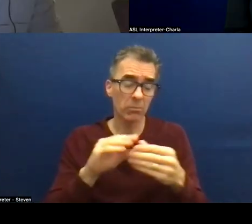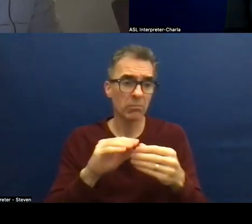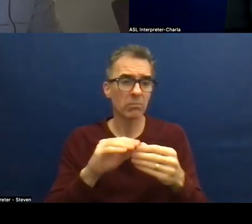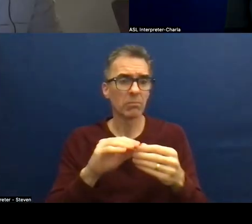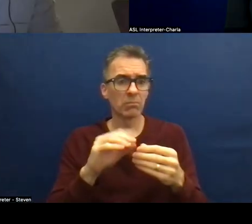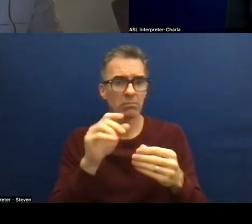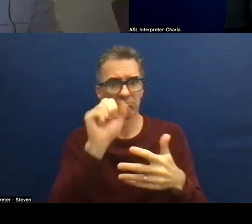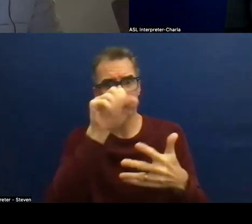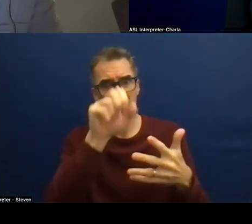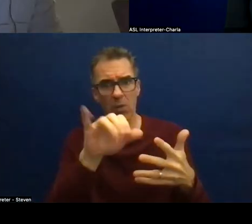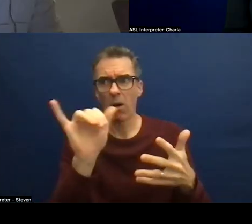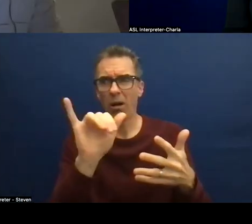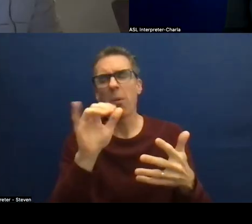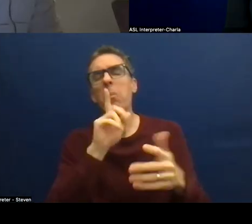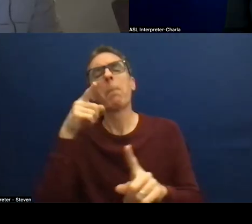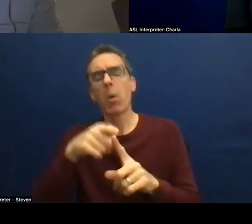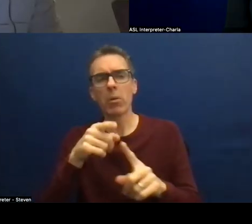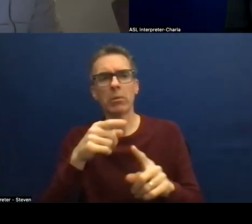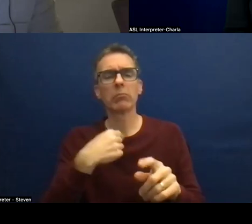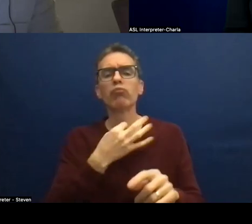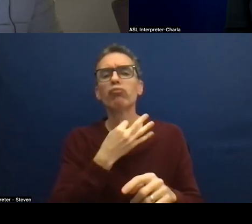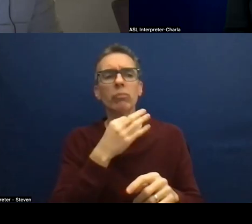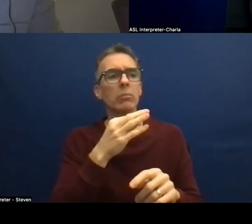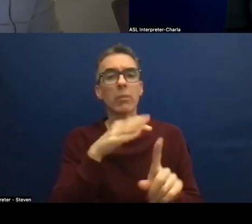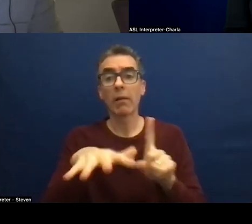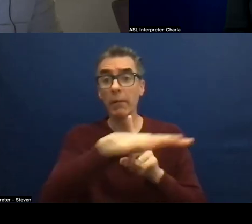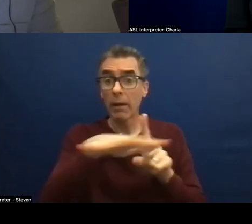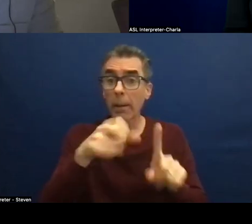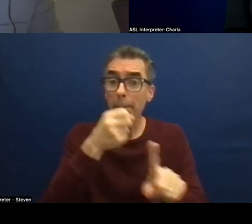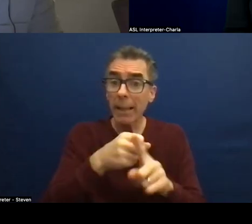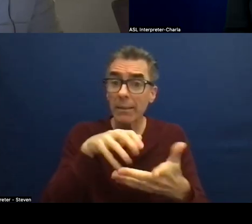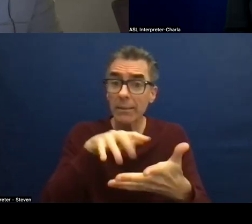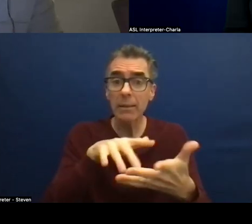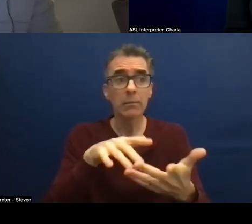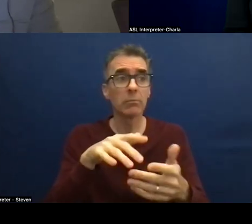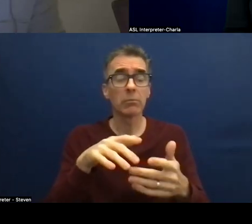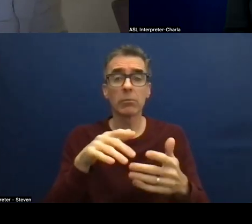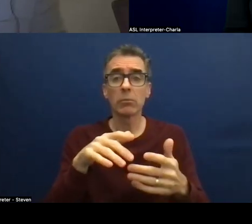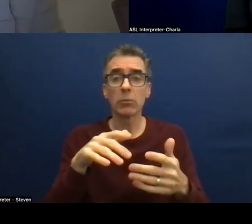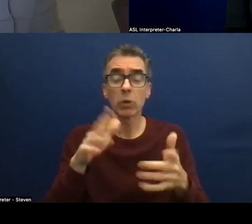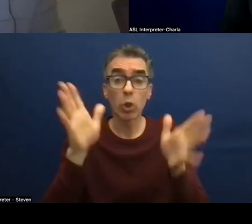to the environmental impact studies, noise studies and emergency response vehicles